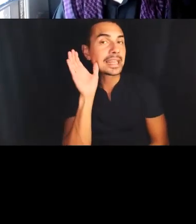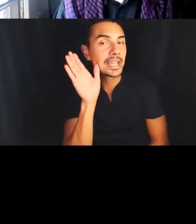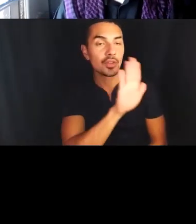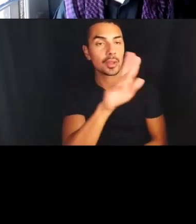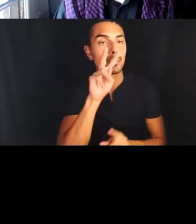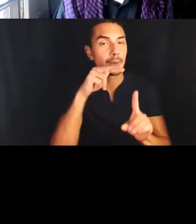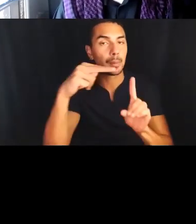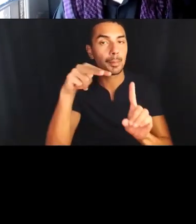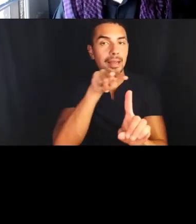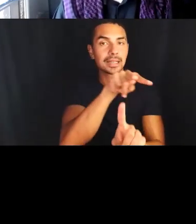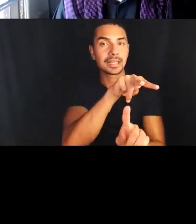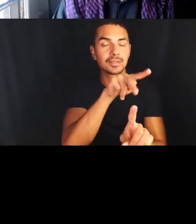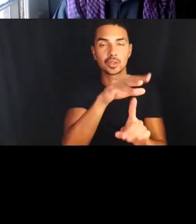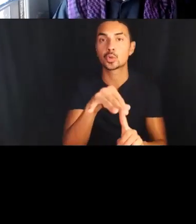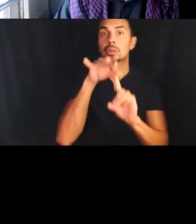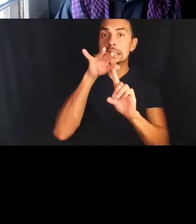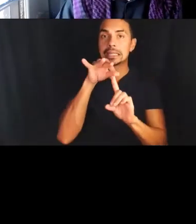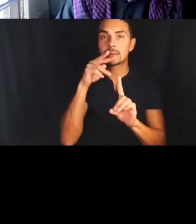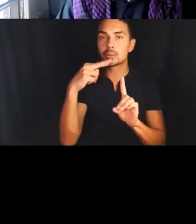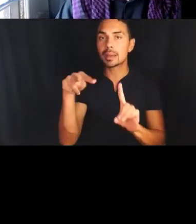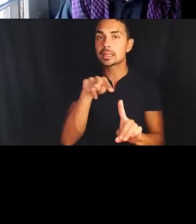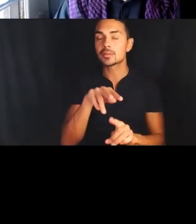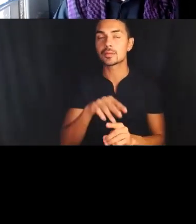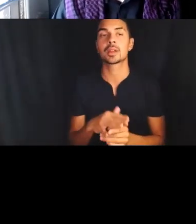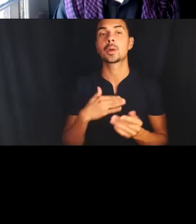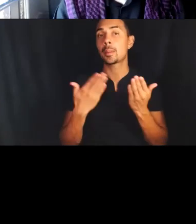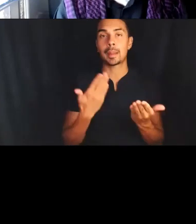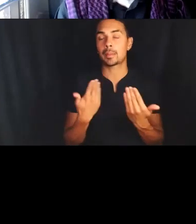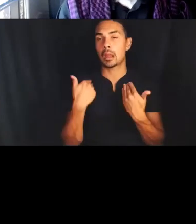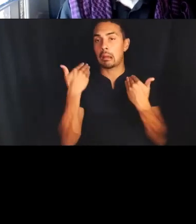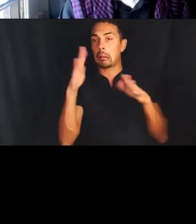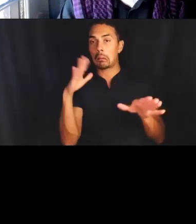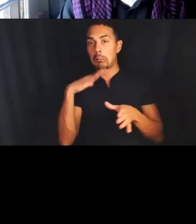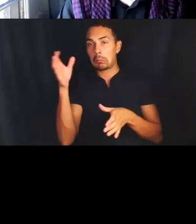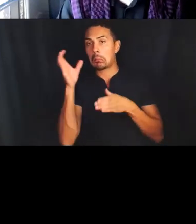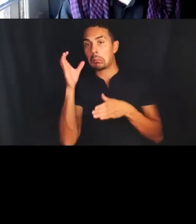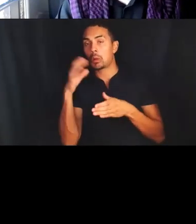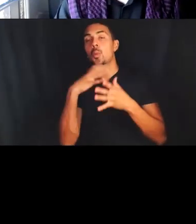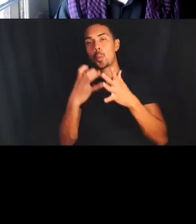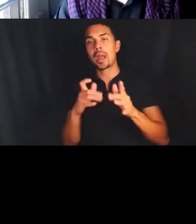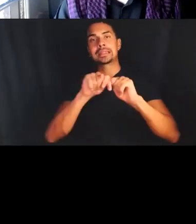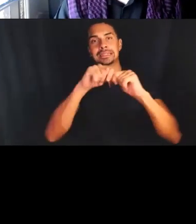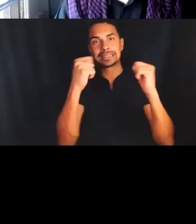their unique perspectives, that we may not have the knowledge. That's why we want a team of folks that have